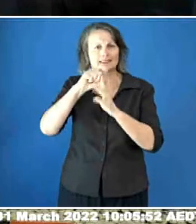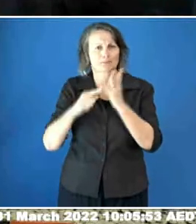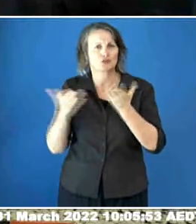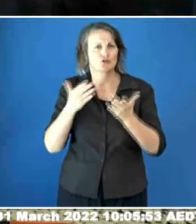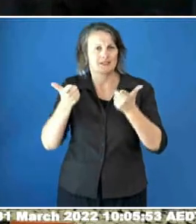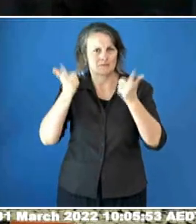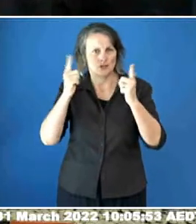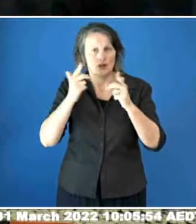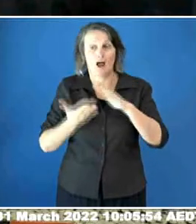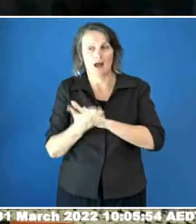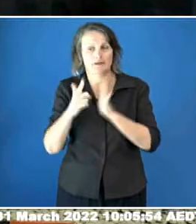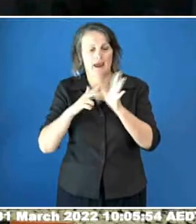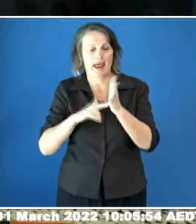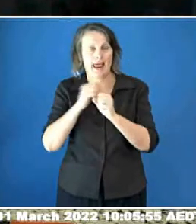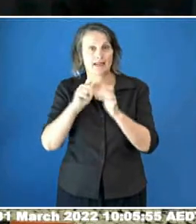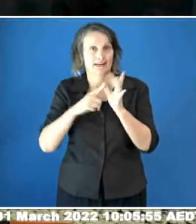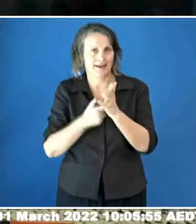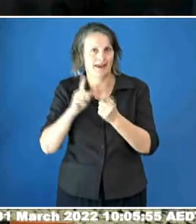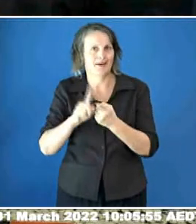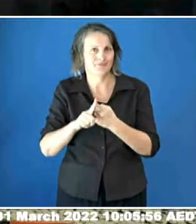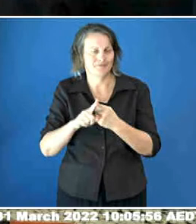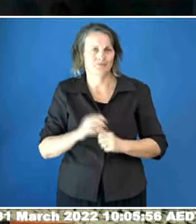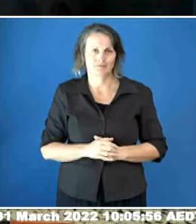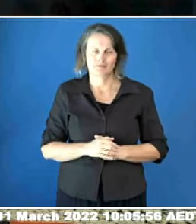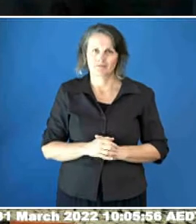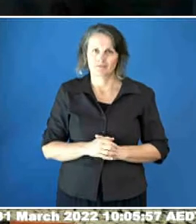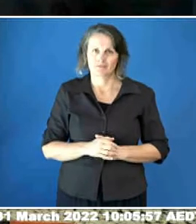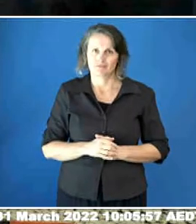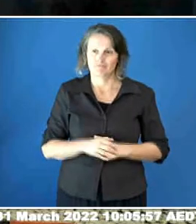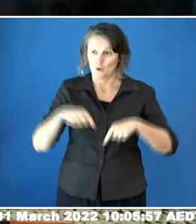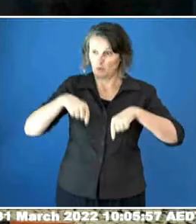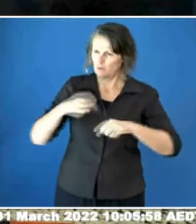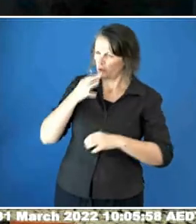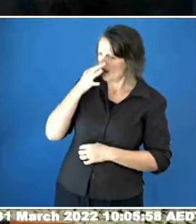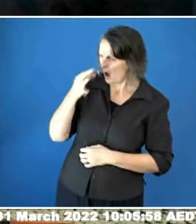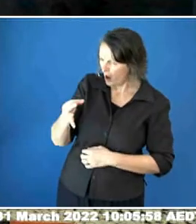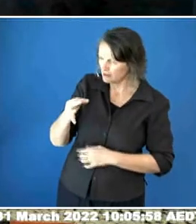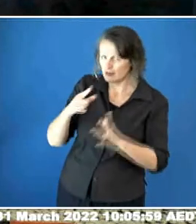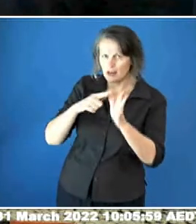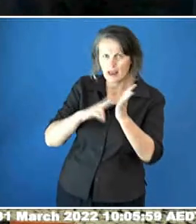The Royal Commission has asked Anglicare about its response to when Niky's father reported the sexual assault.